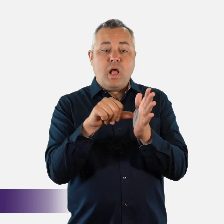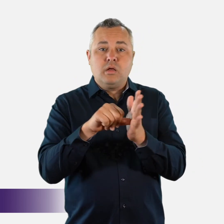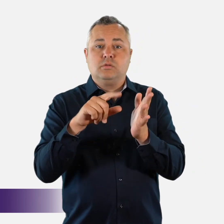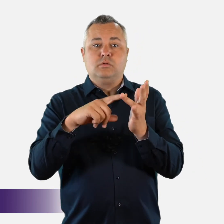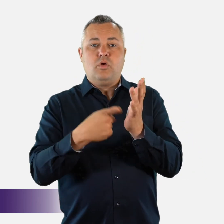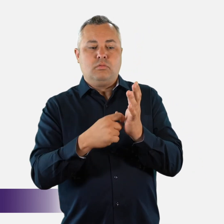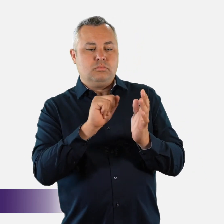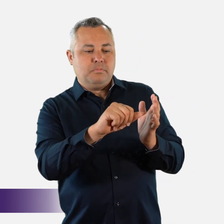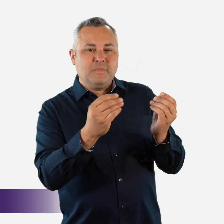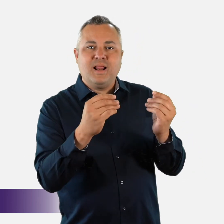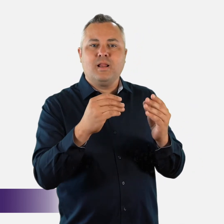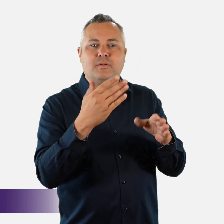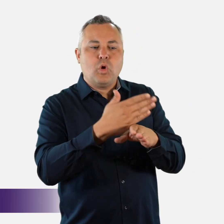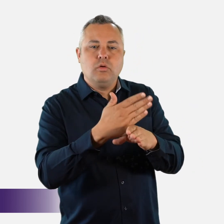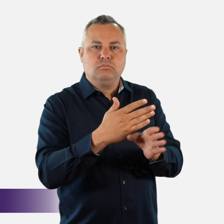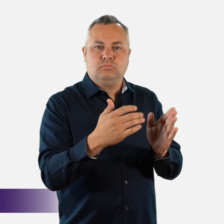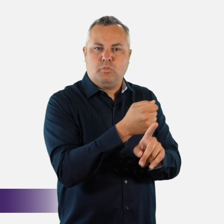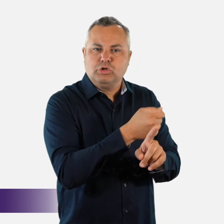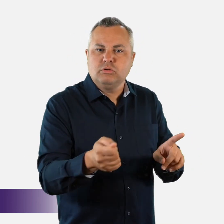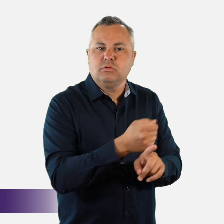financial and economic abuse -